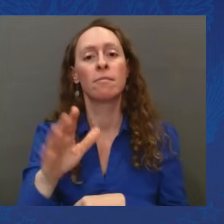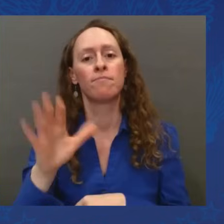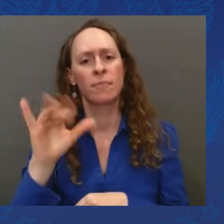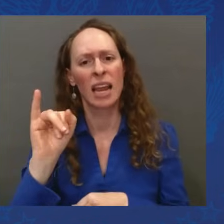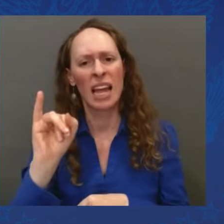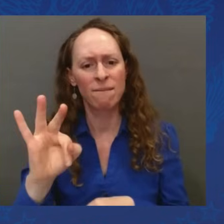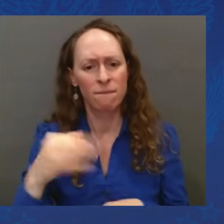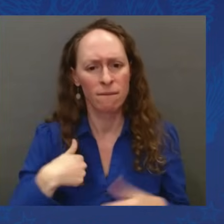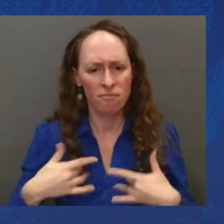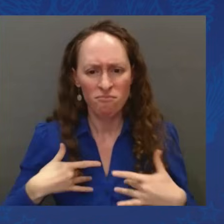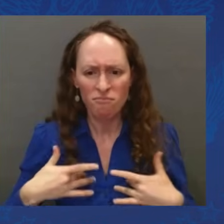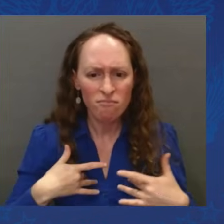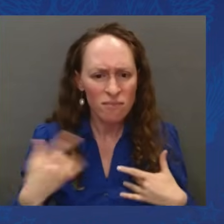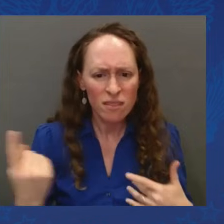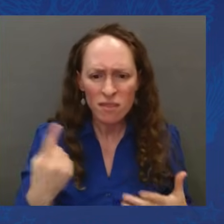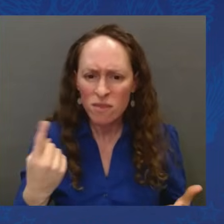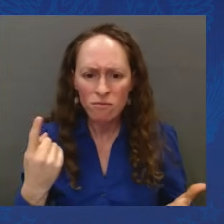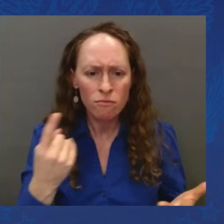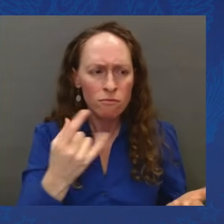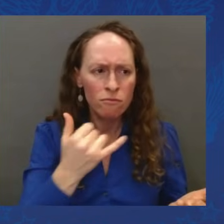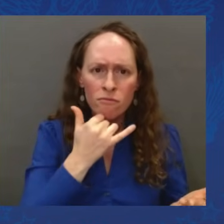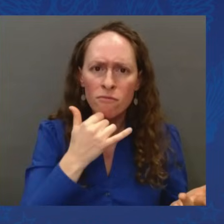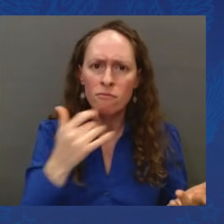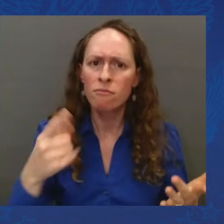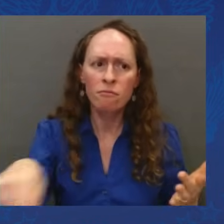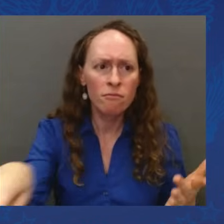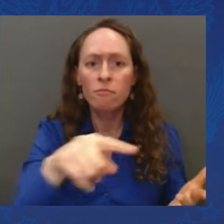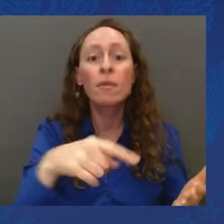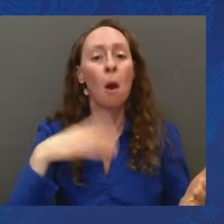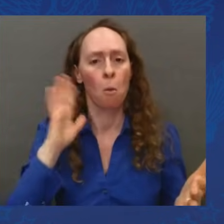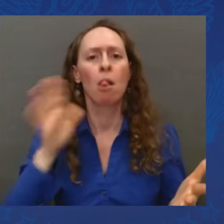and then call one another, and we'll take the call. That's an important progress.